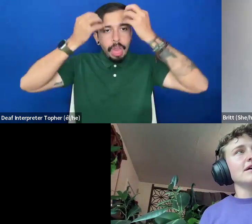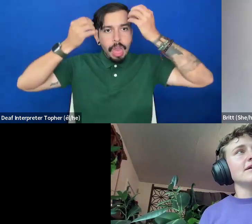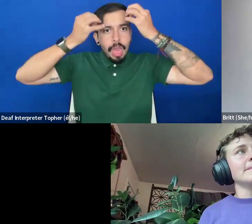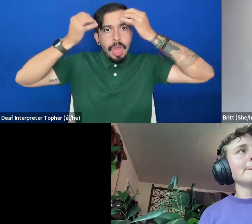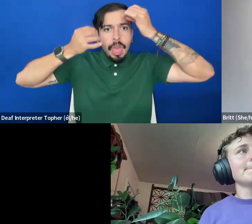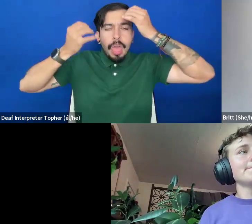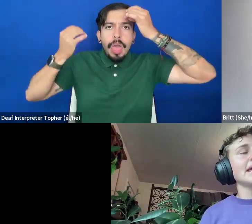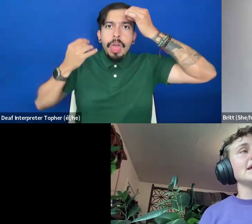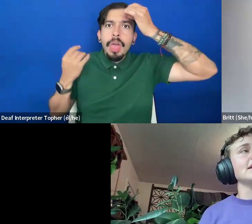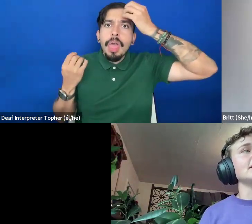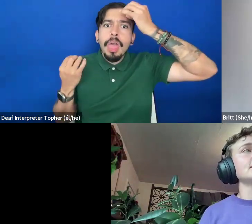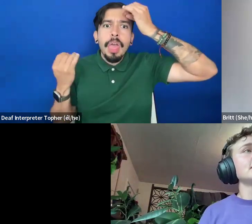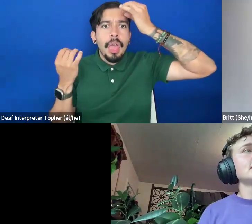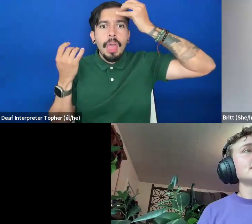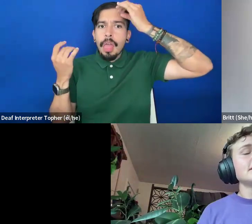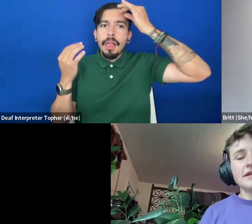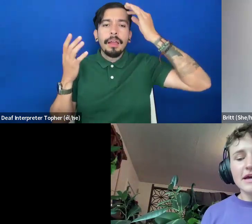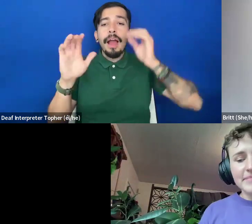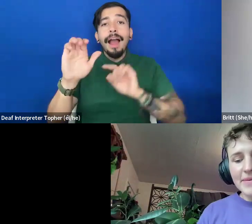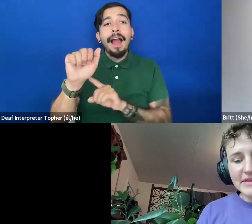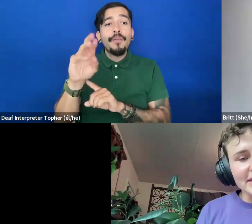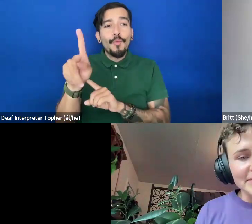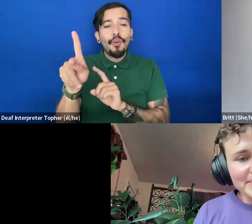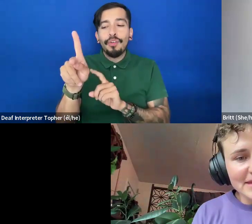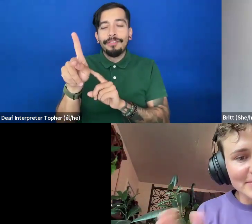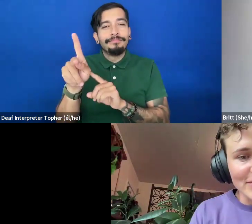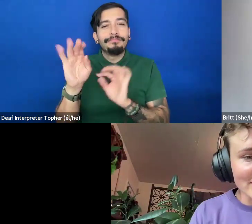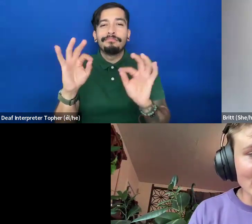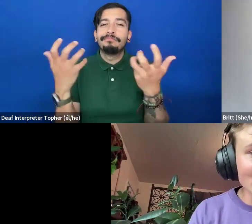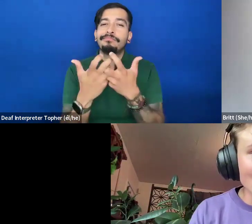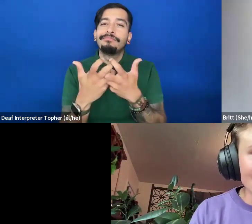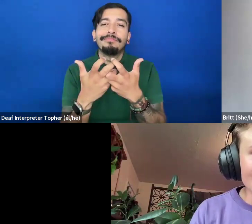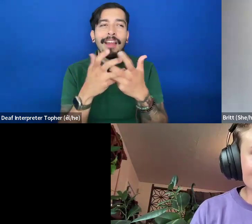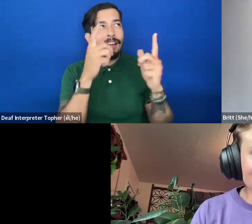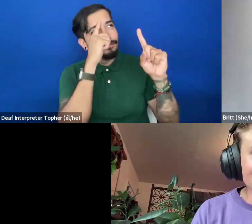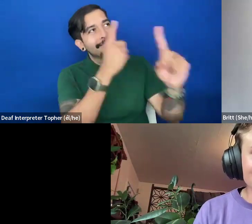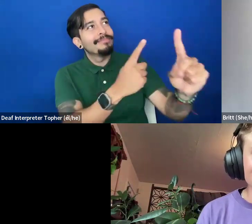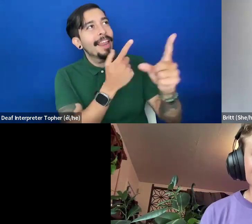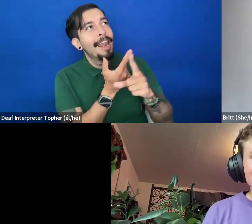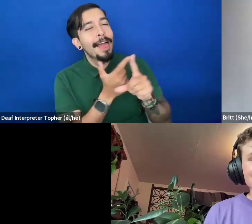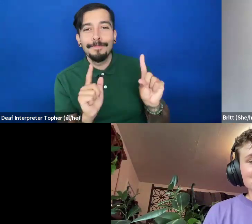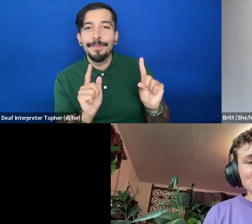Um, and, yeah, I'm gonna leave it there. Keep going. Welcome back. [BRITTANIE HERNANDEZ-WILSON] Oh, Phacelia.